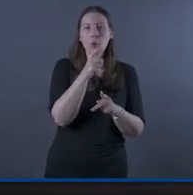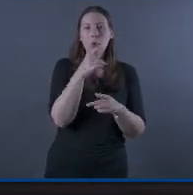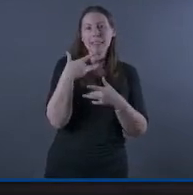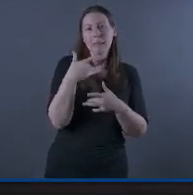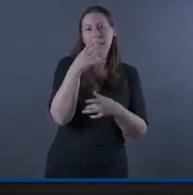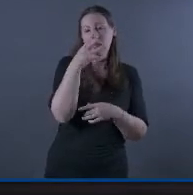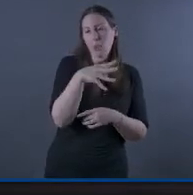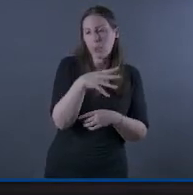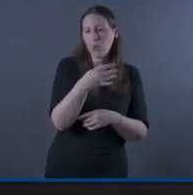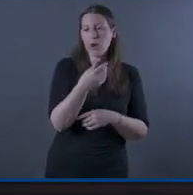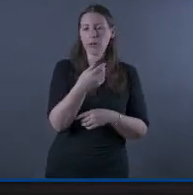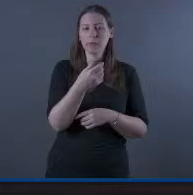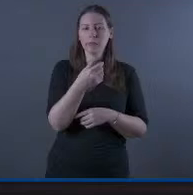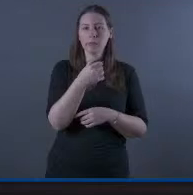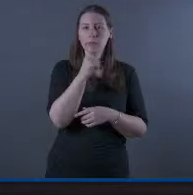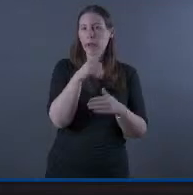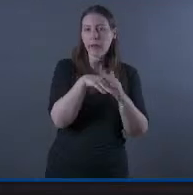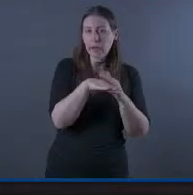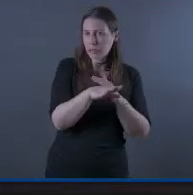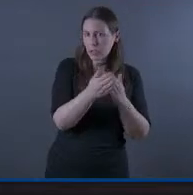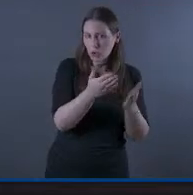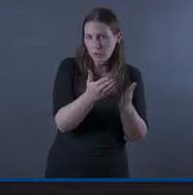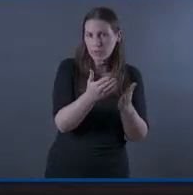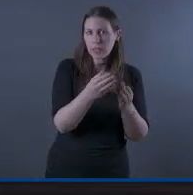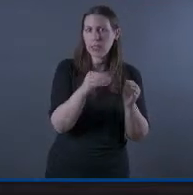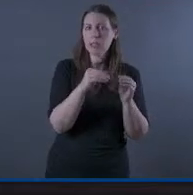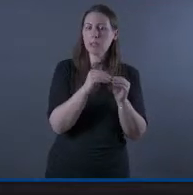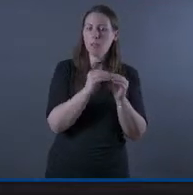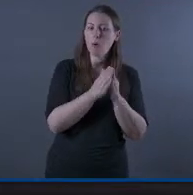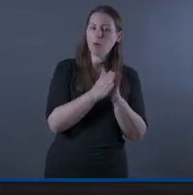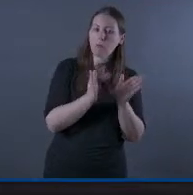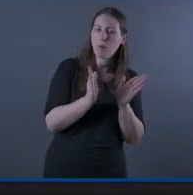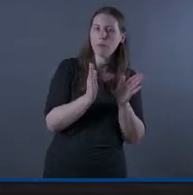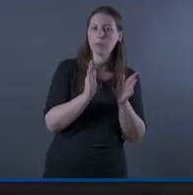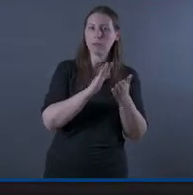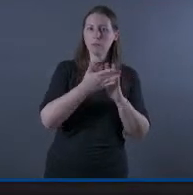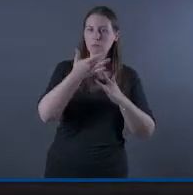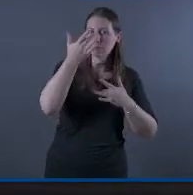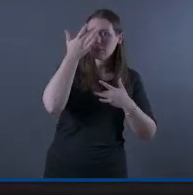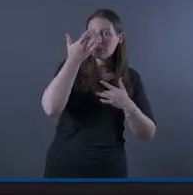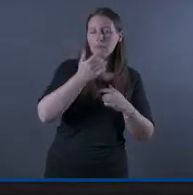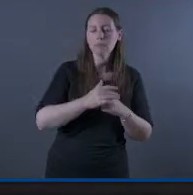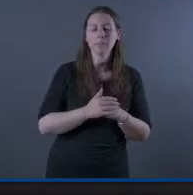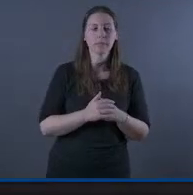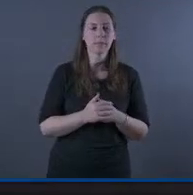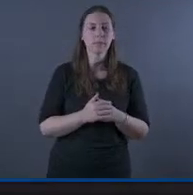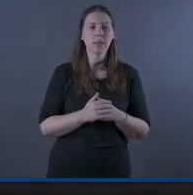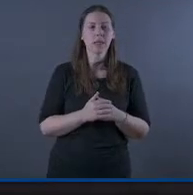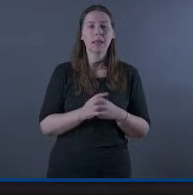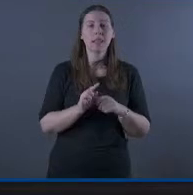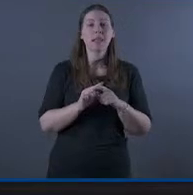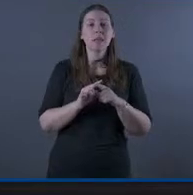who are much more vulnerable and, but it's really been great because we actually, our role in that